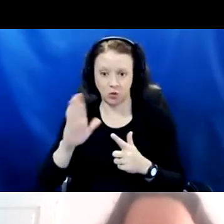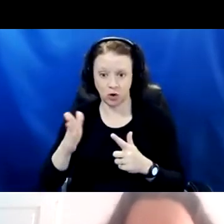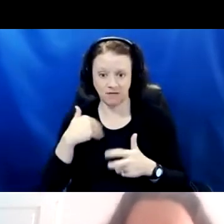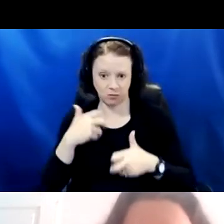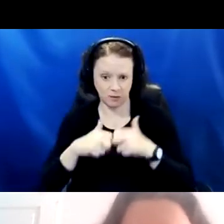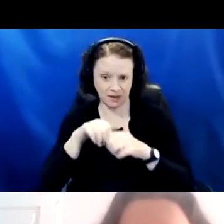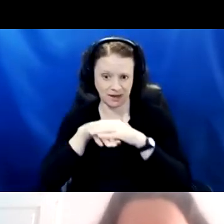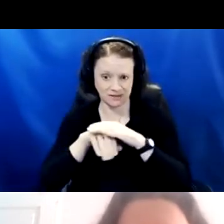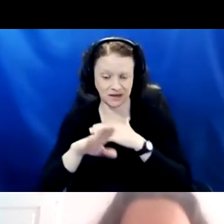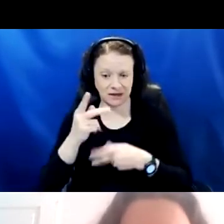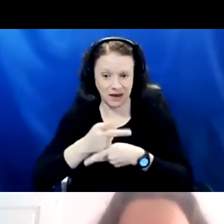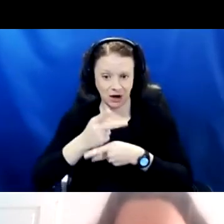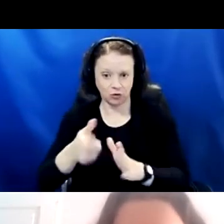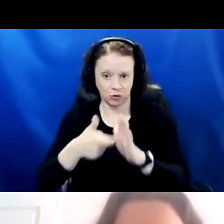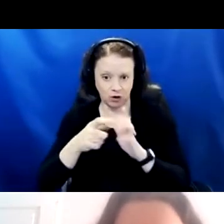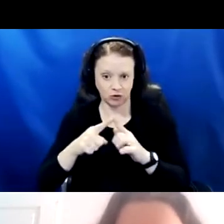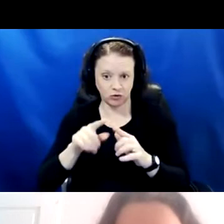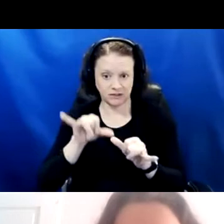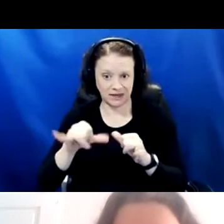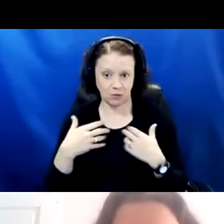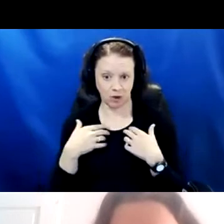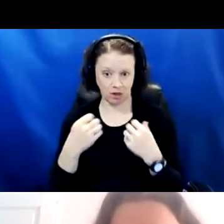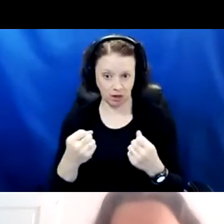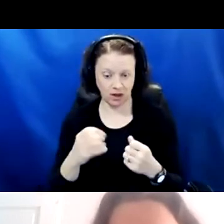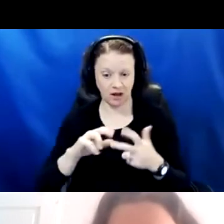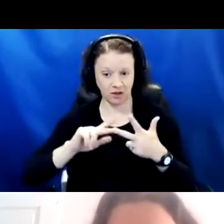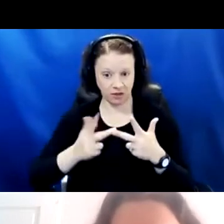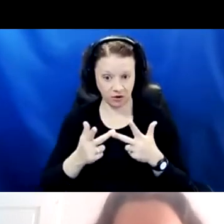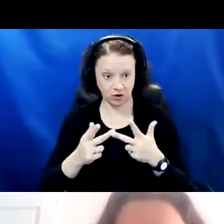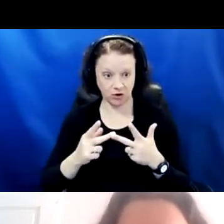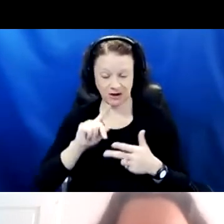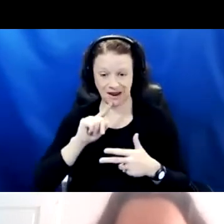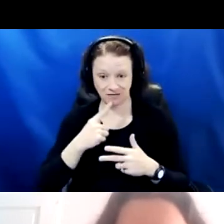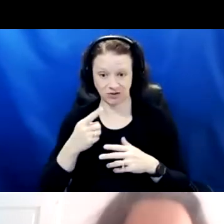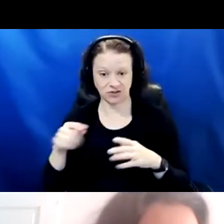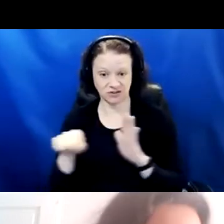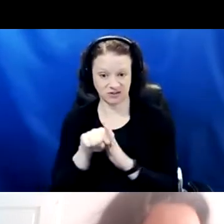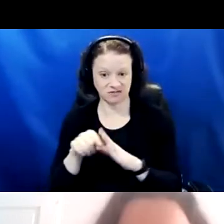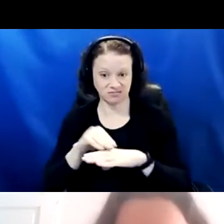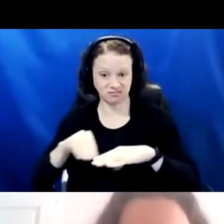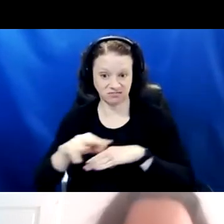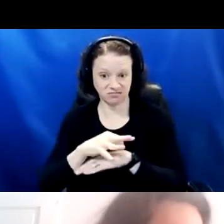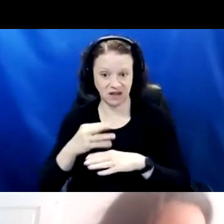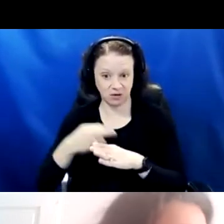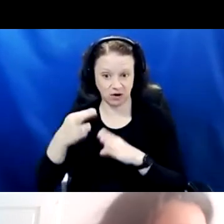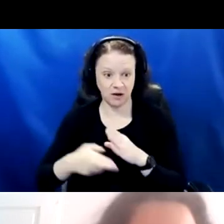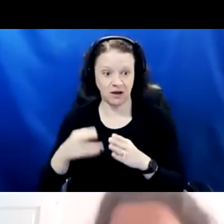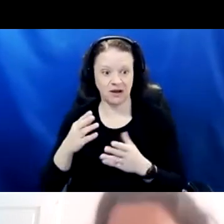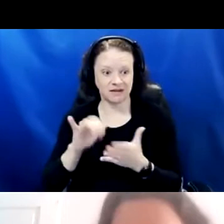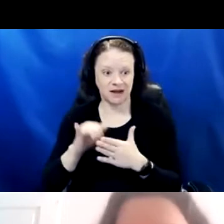And the third adverse outcome is that if you acquired COVID, it would be very difficult to provide you with COVID care.